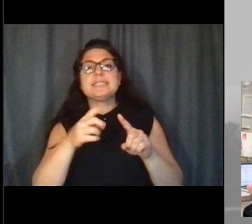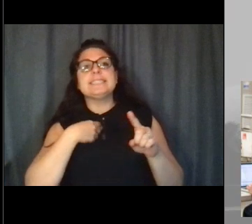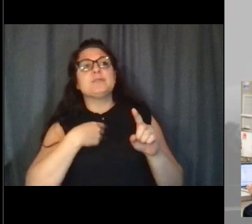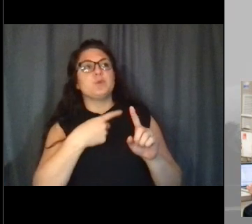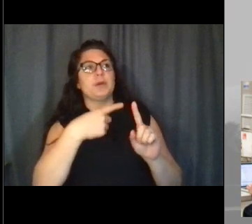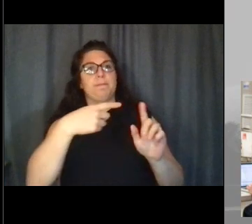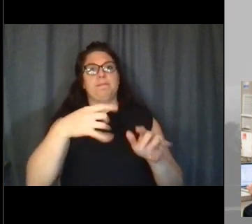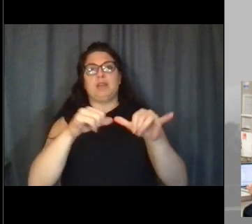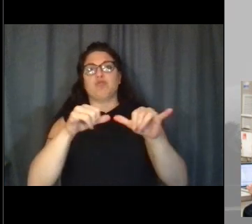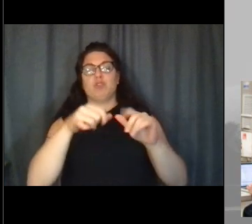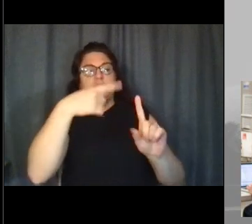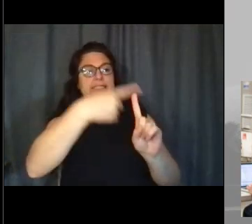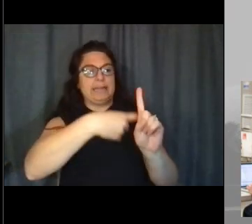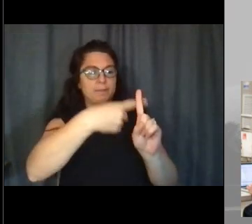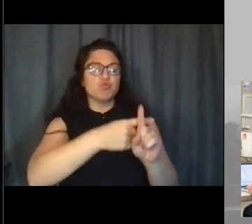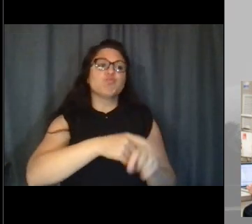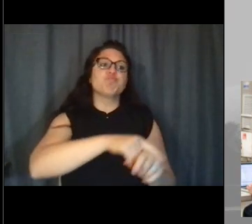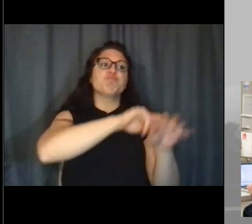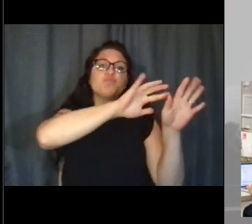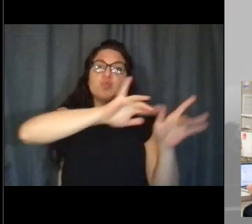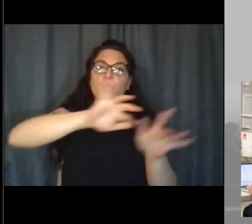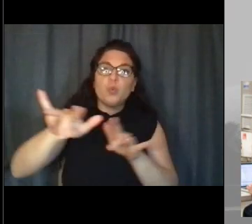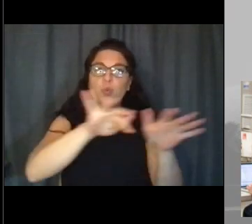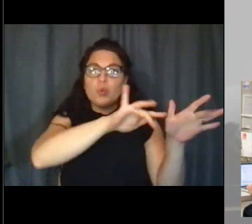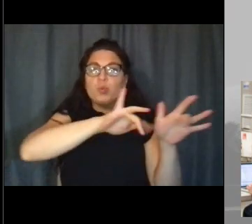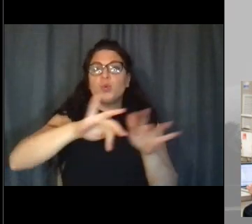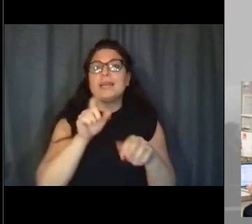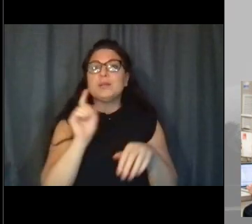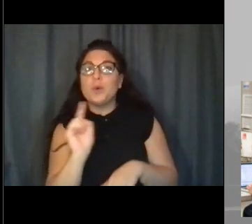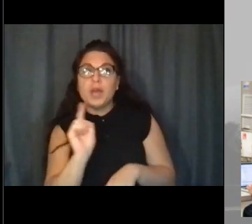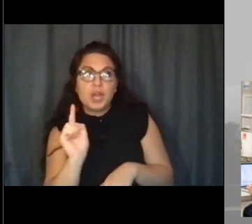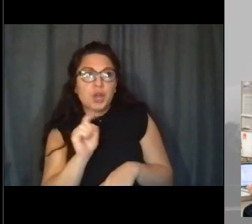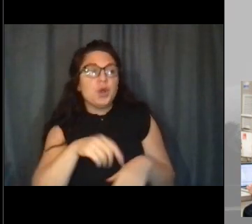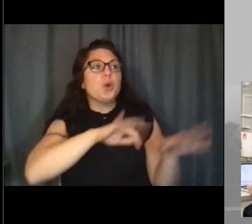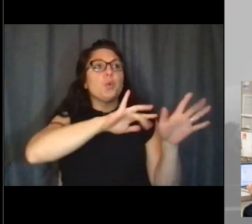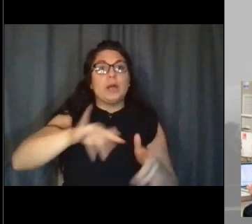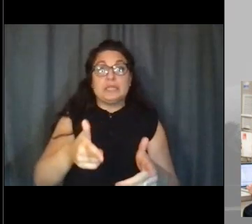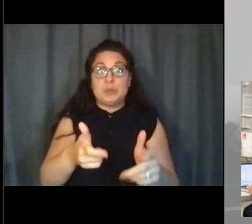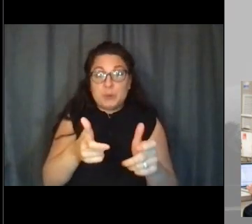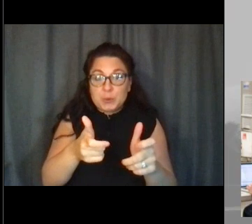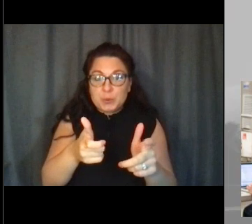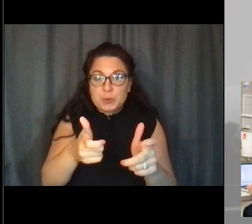and wind speed and wind direction. We've got upper air observations, like weather balloons. We even use radar.